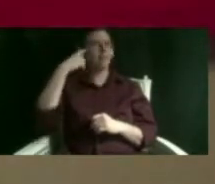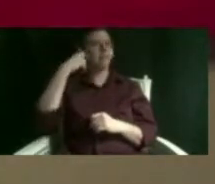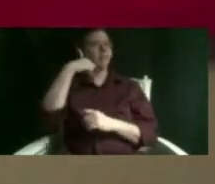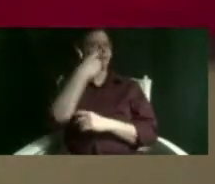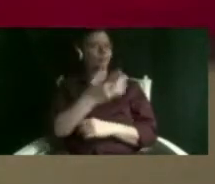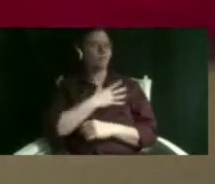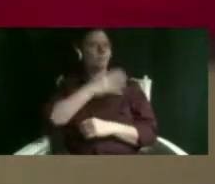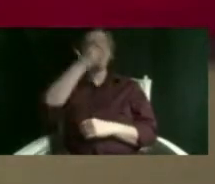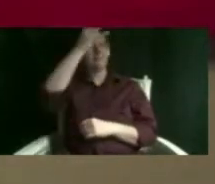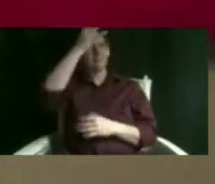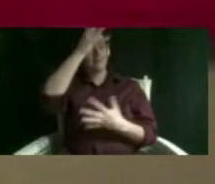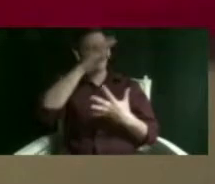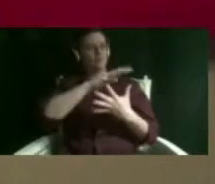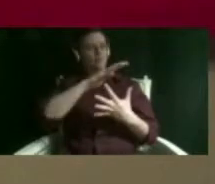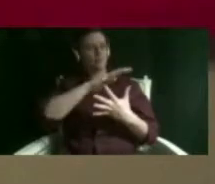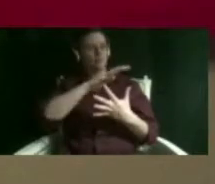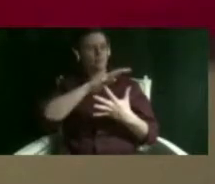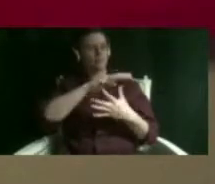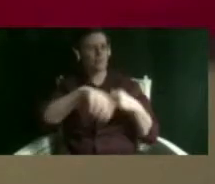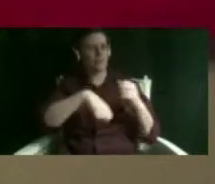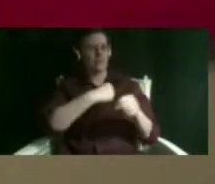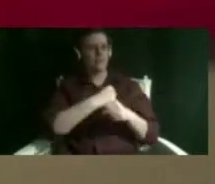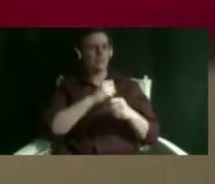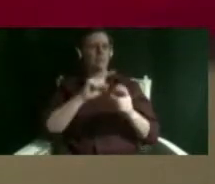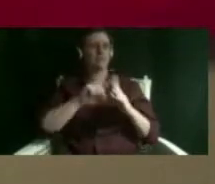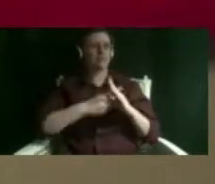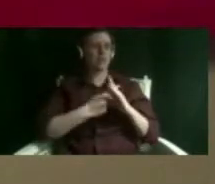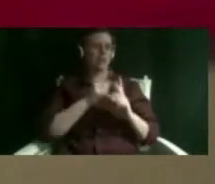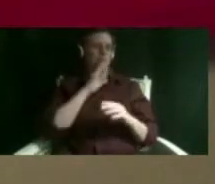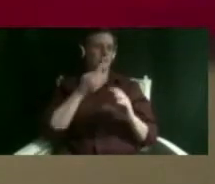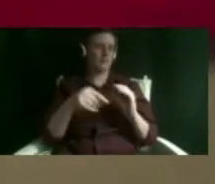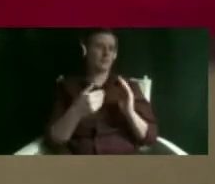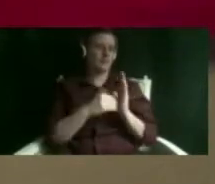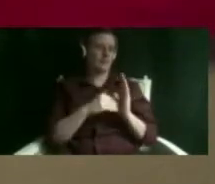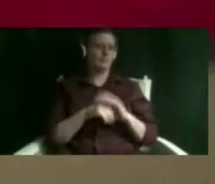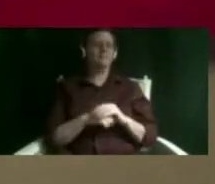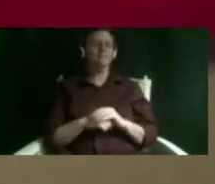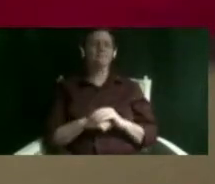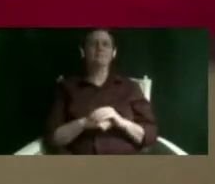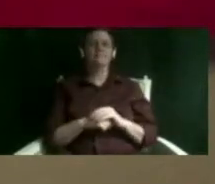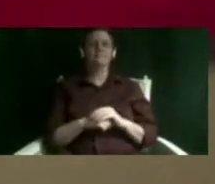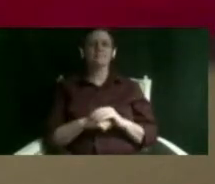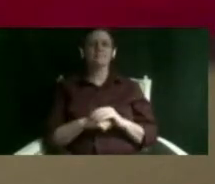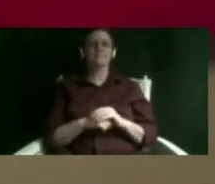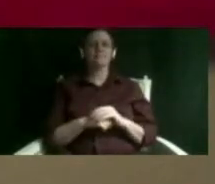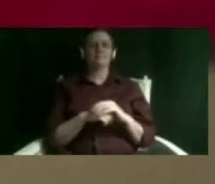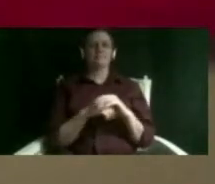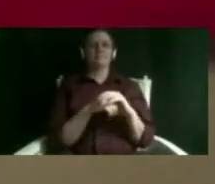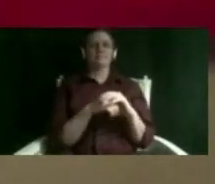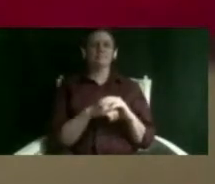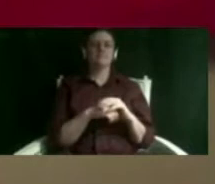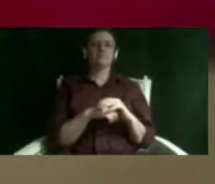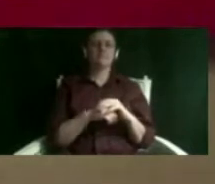communication again and uh since then i i like i said earlier i i can't hide this i'm not going to